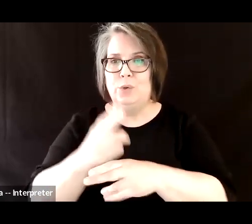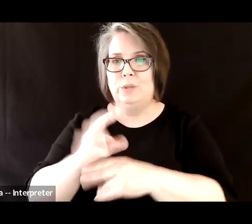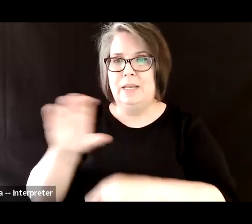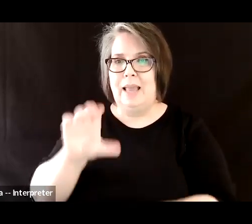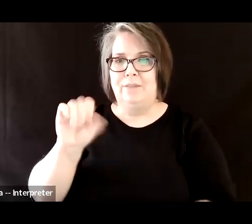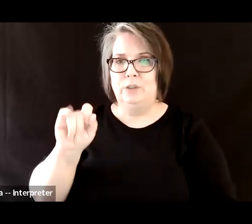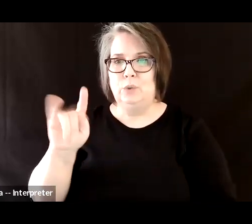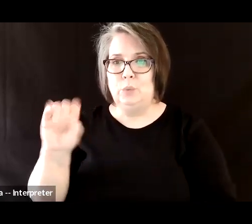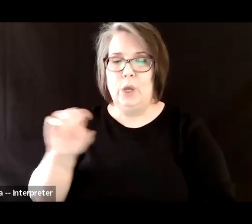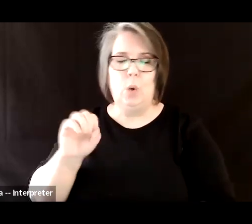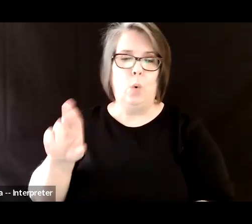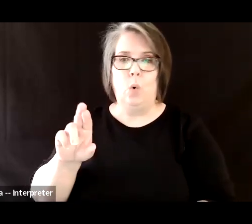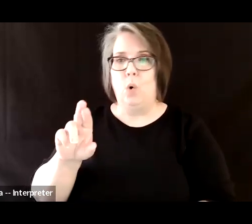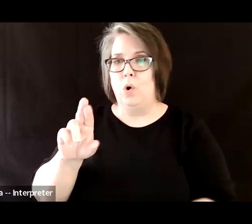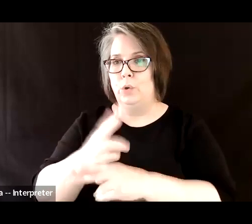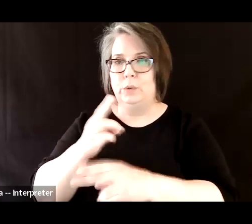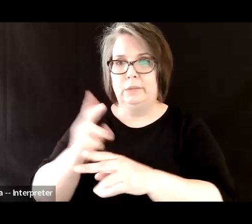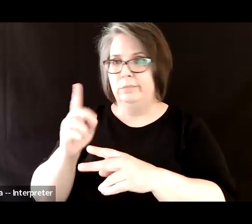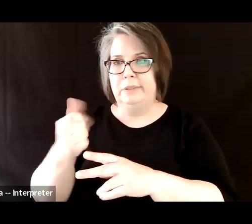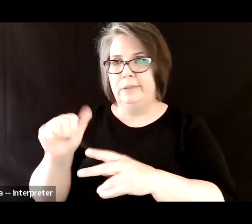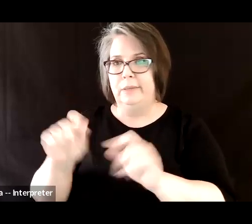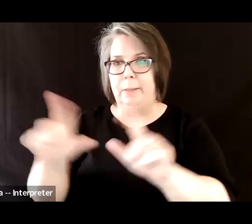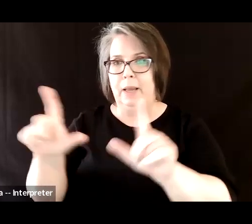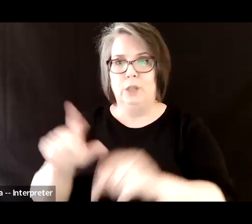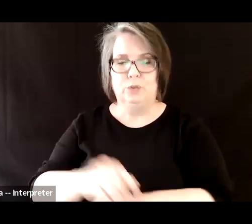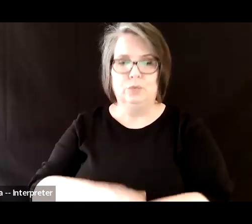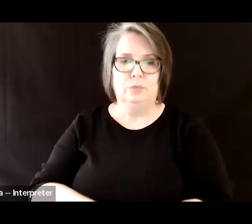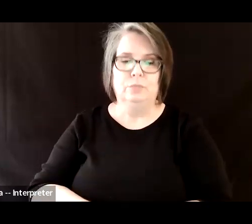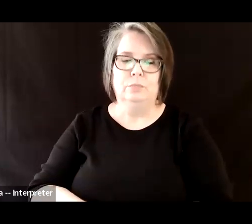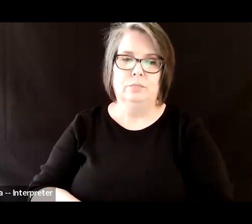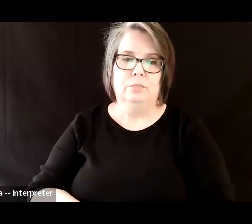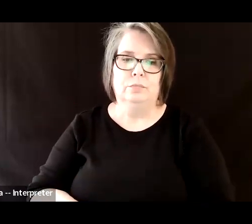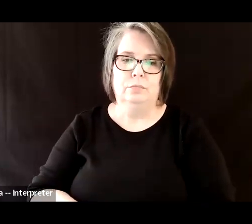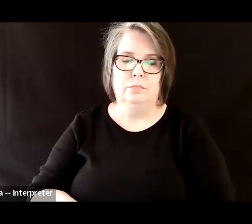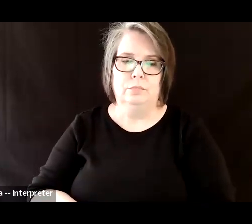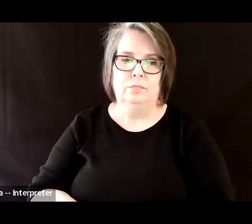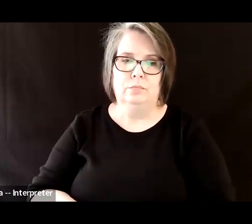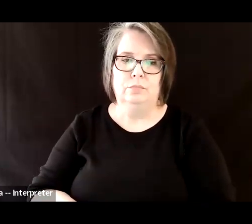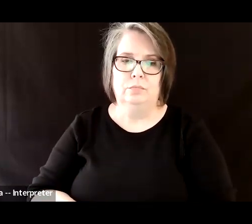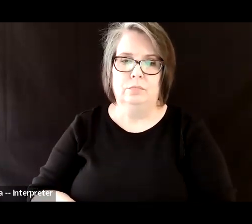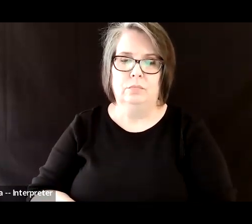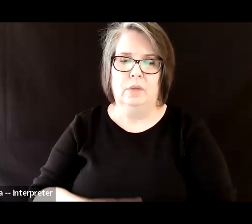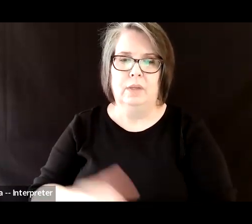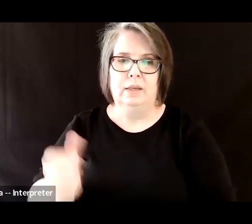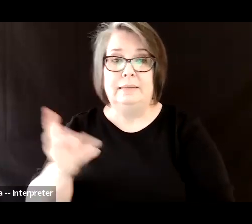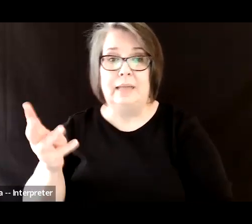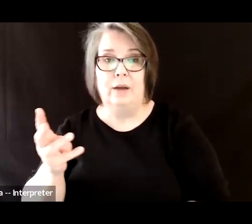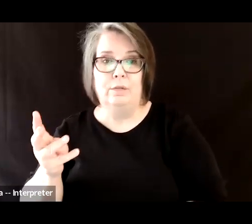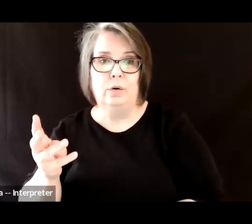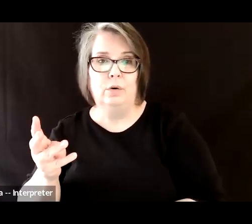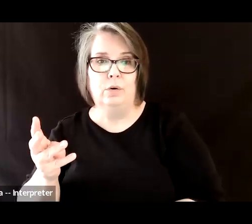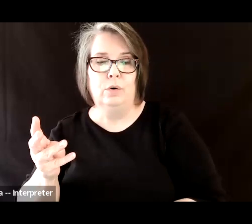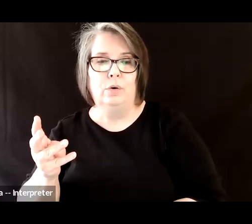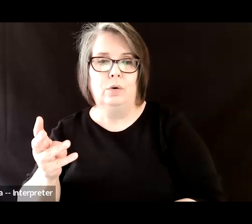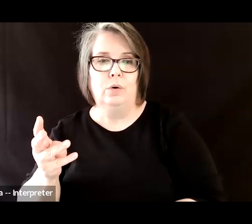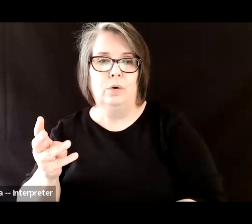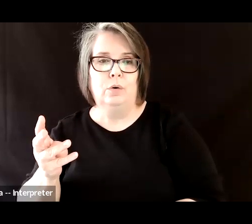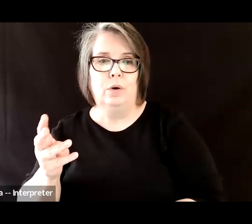embedding it on a page. >> Several of these companies, I